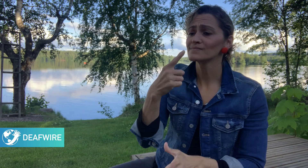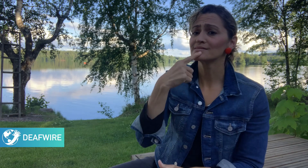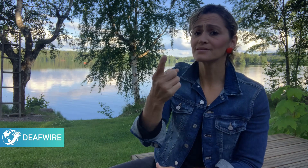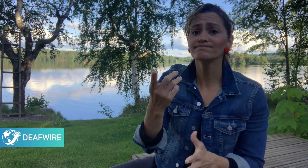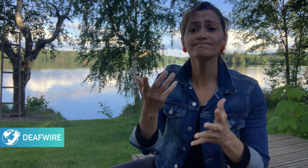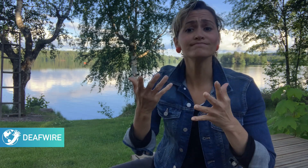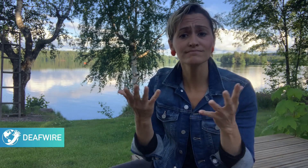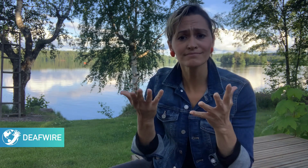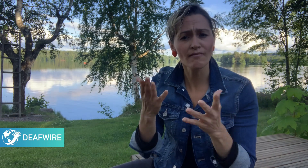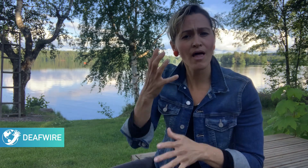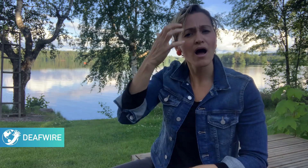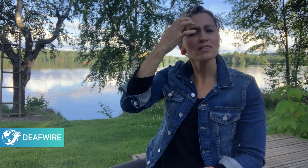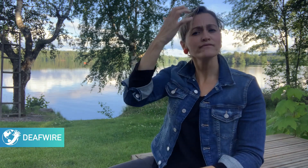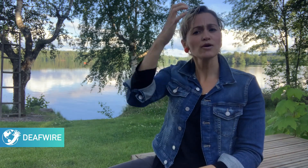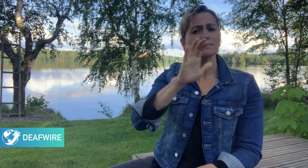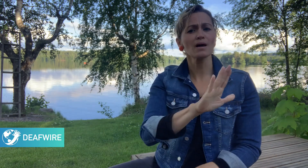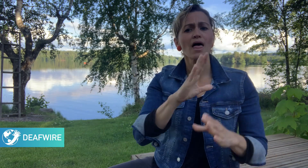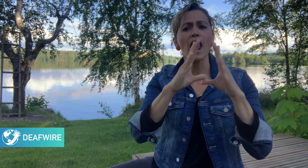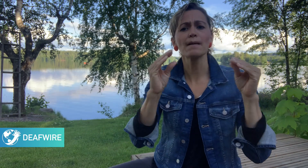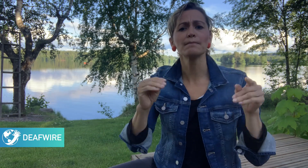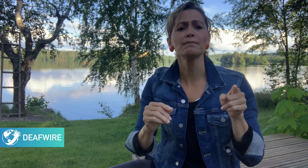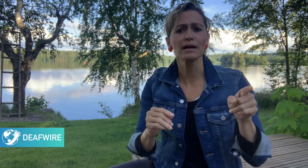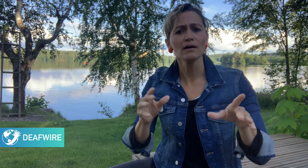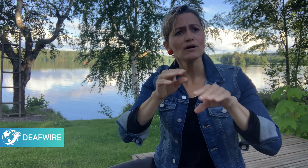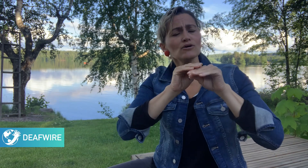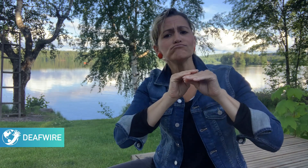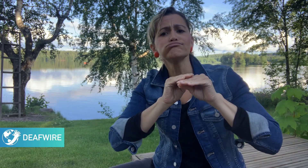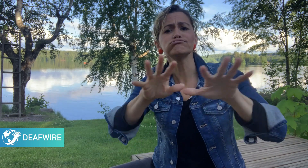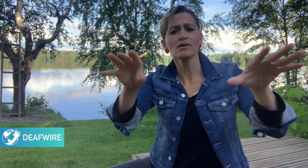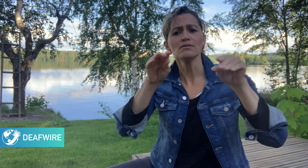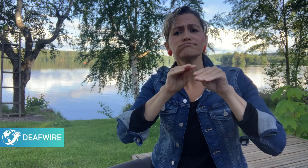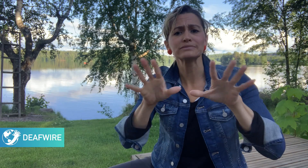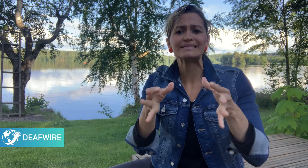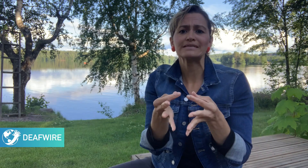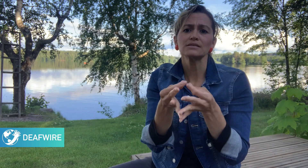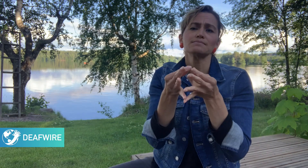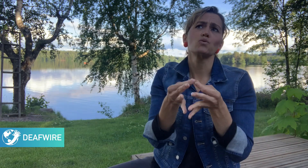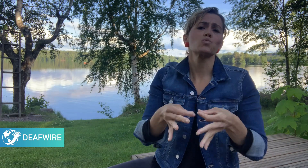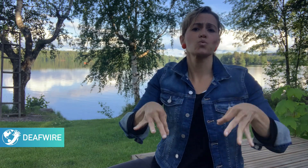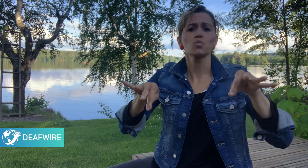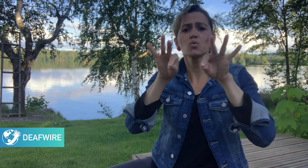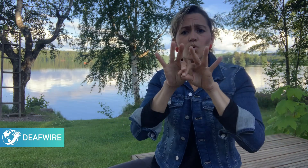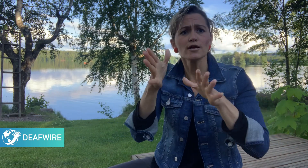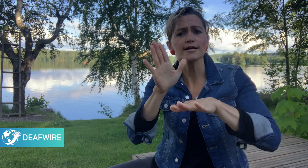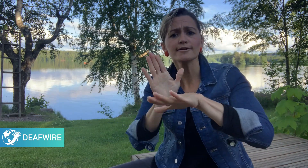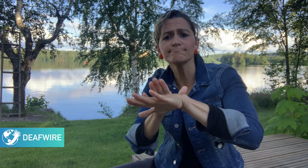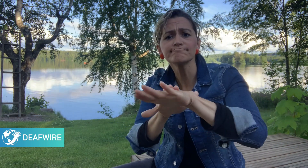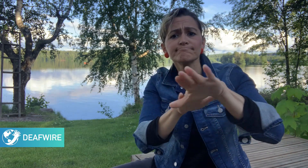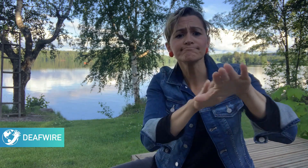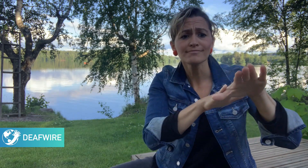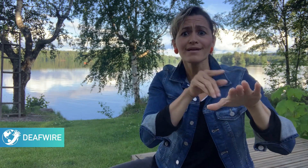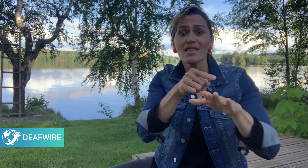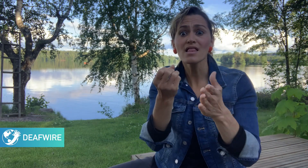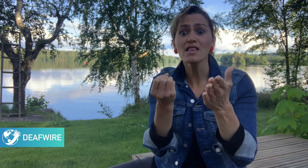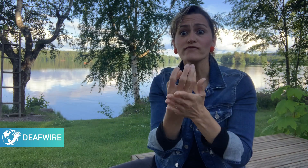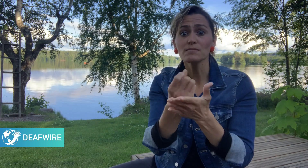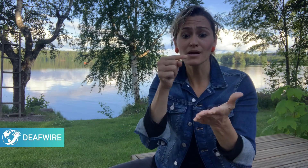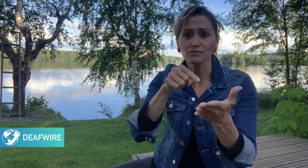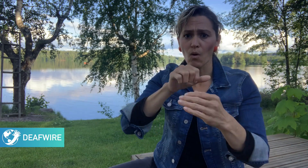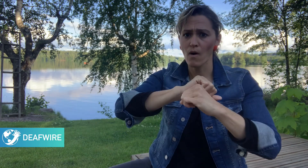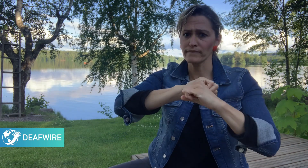the most vulnerable to COVID-19 as they haven’t been